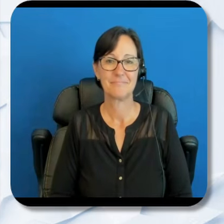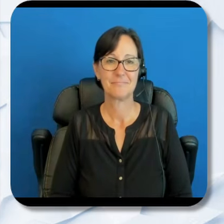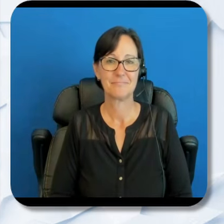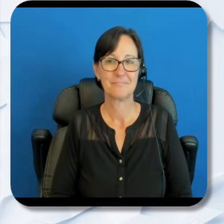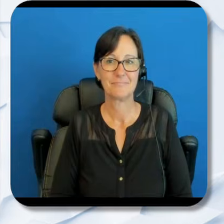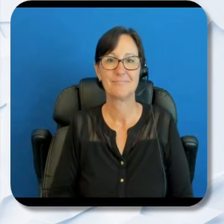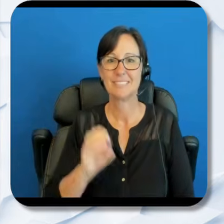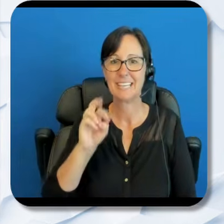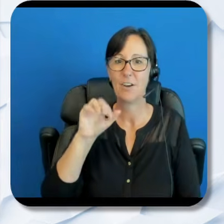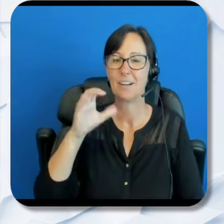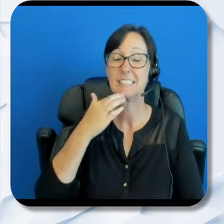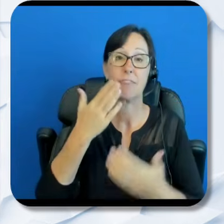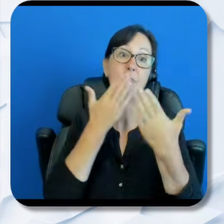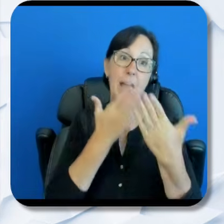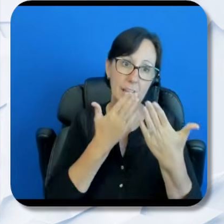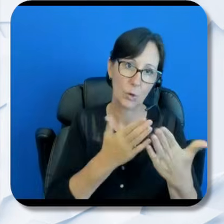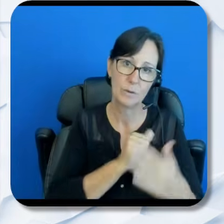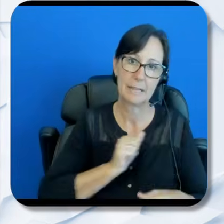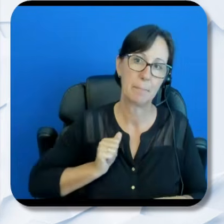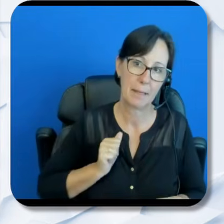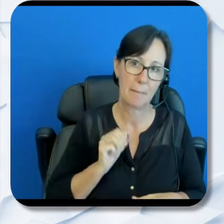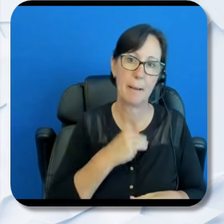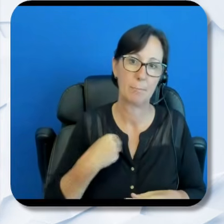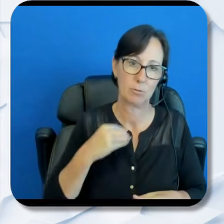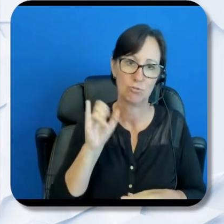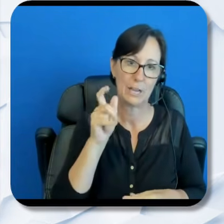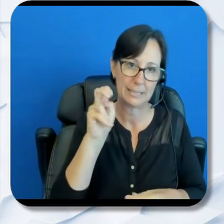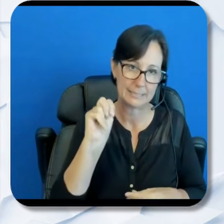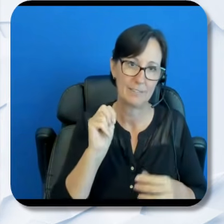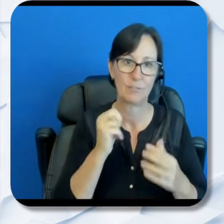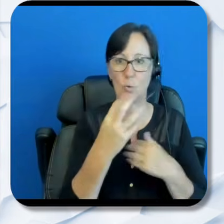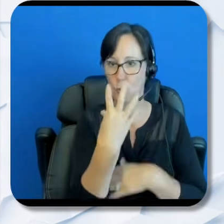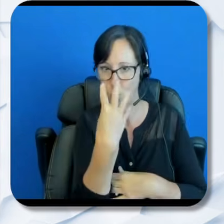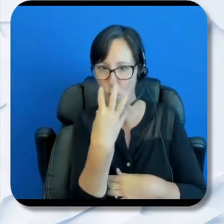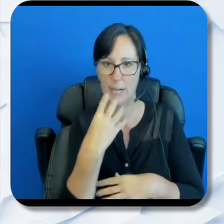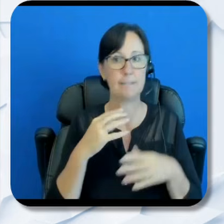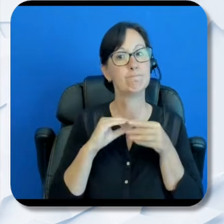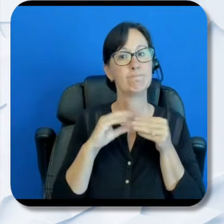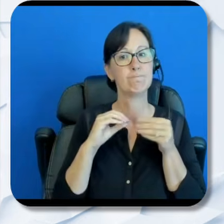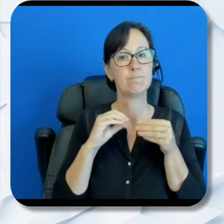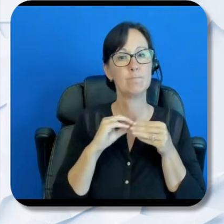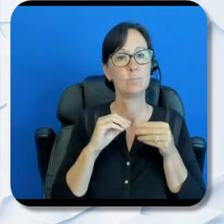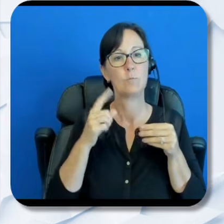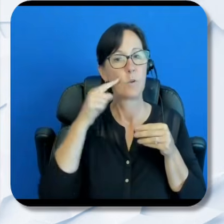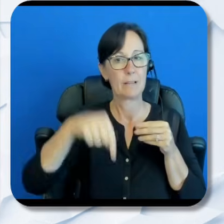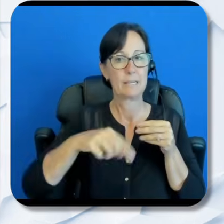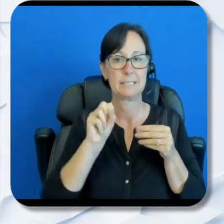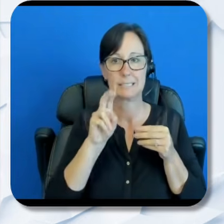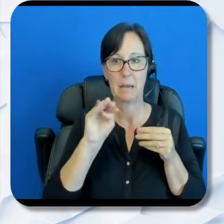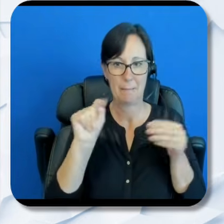Great, and our huge thanks to Assemblymember Jackson for, recording that address, to the summit. I really appreciate it. So,